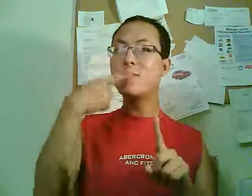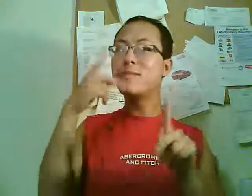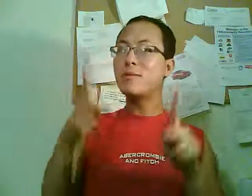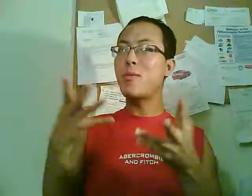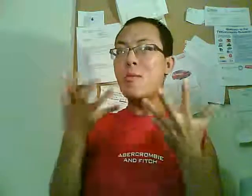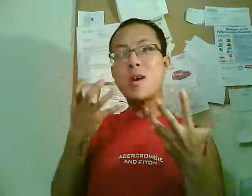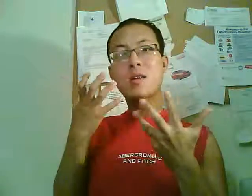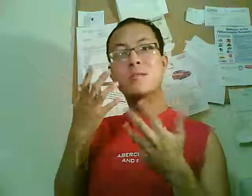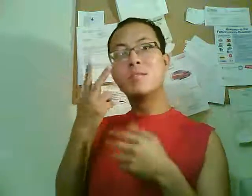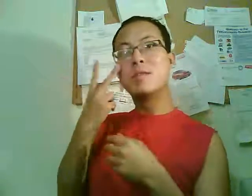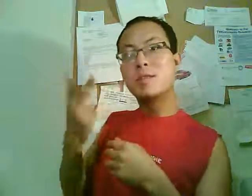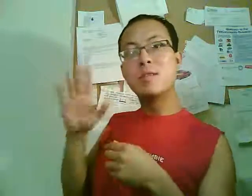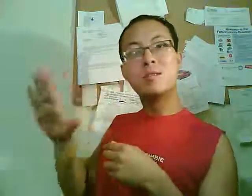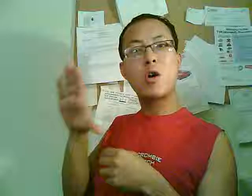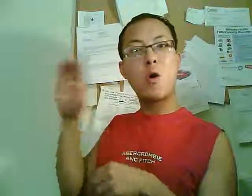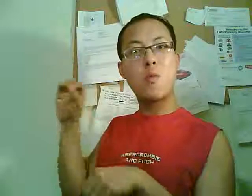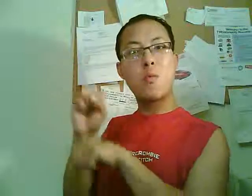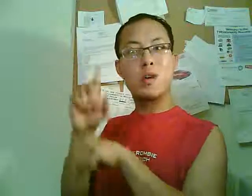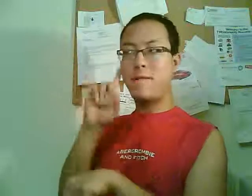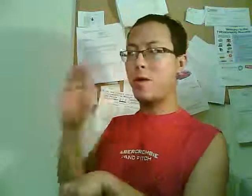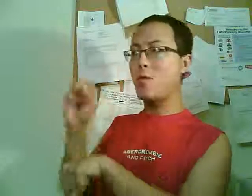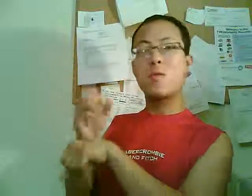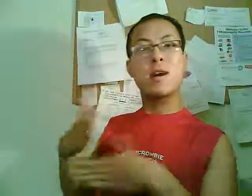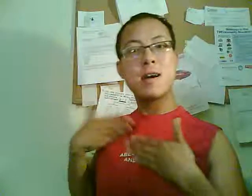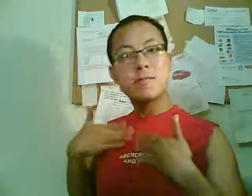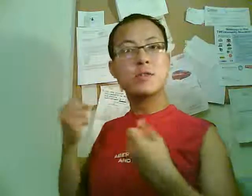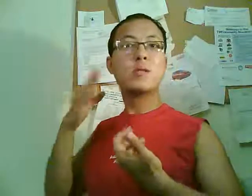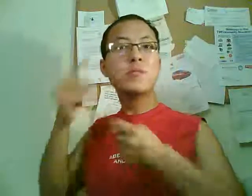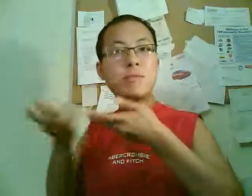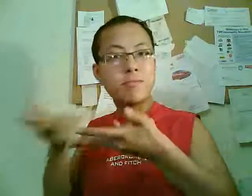So the hearing person wants to see his or her deaf co-worker happy, thus he or she will try to converse with that person.